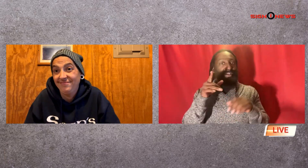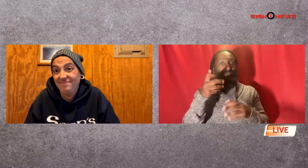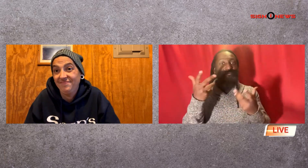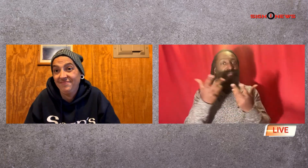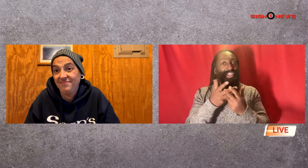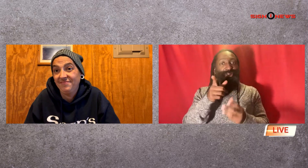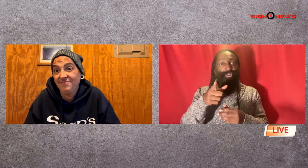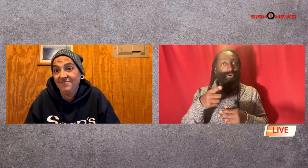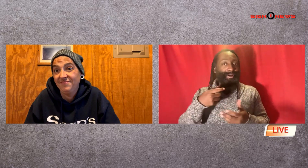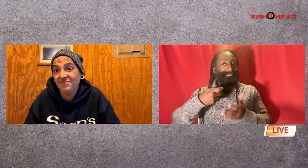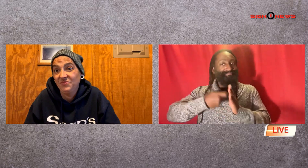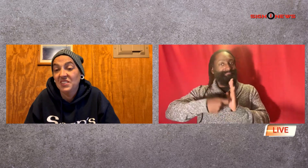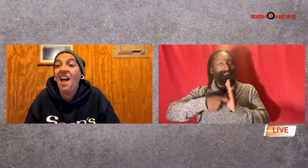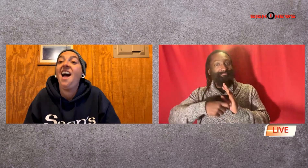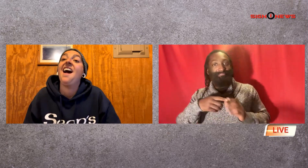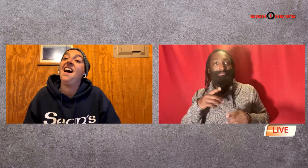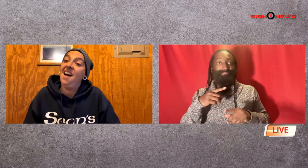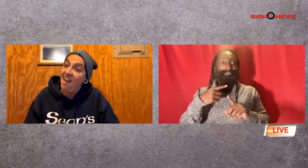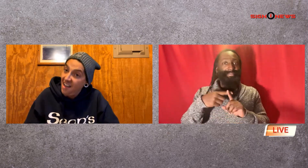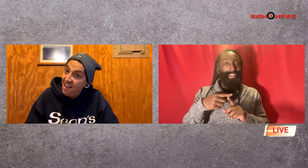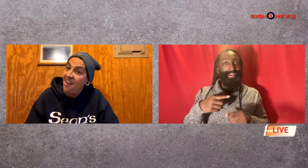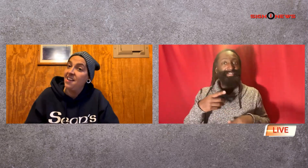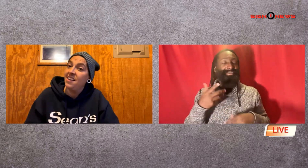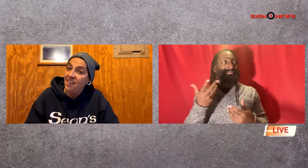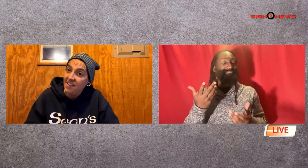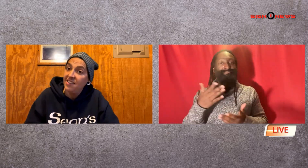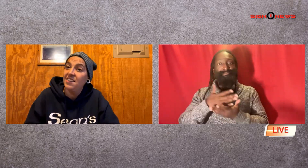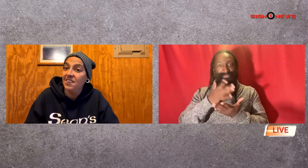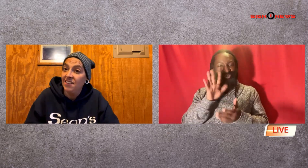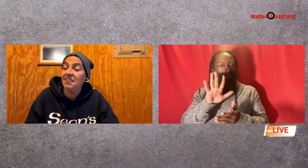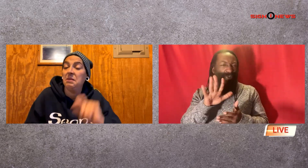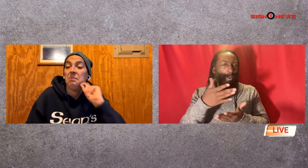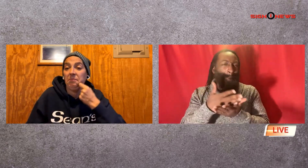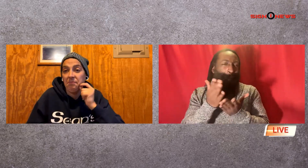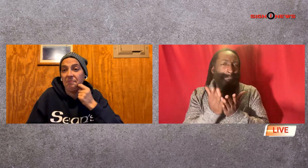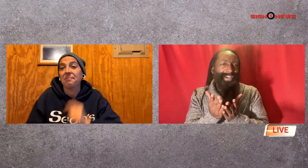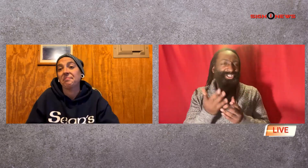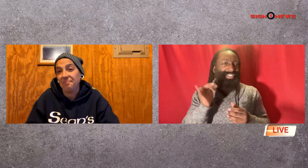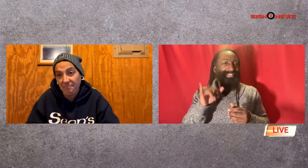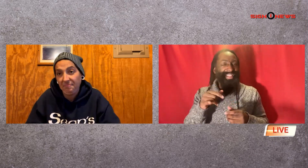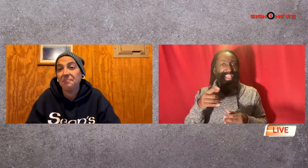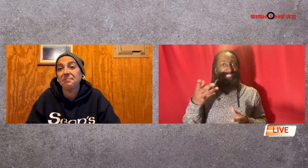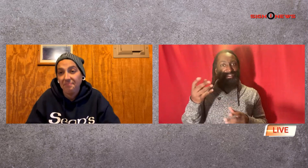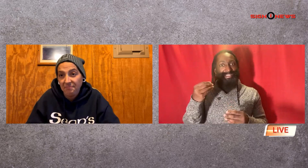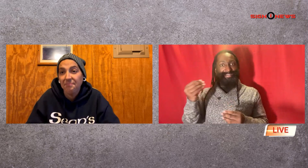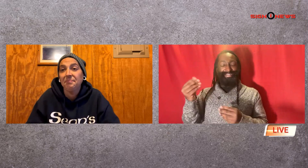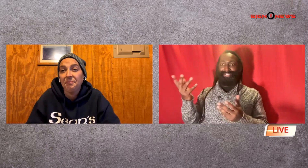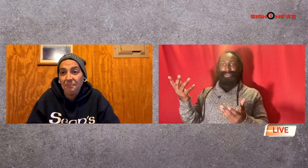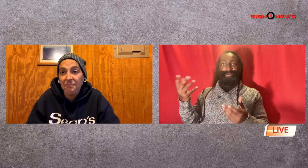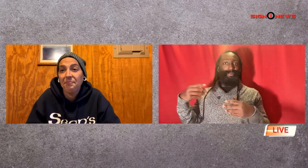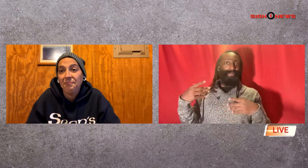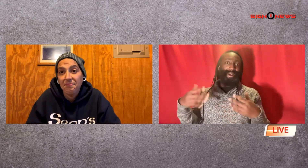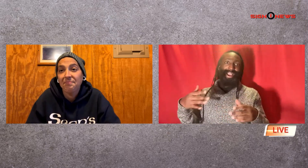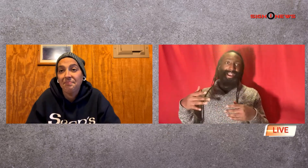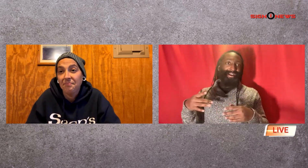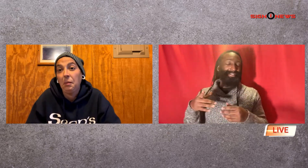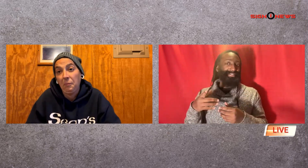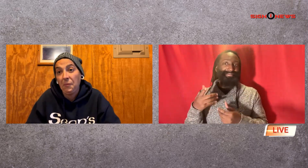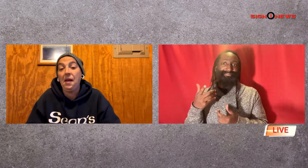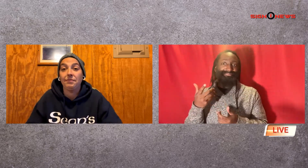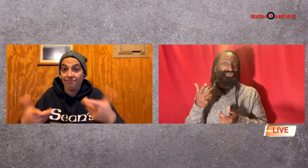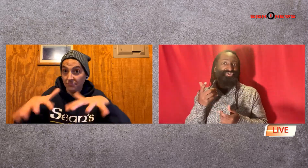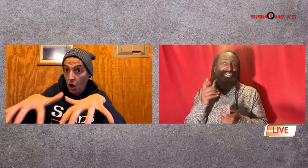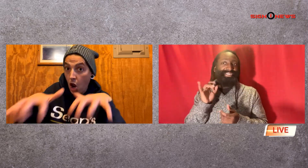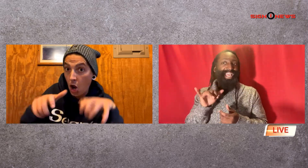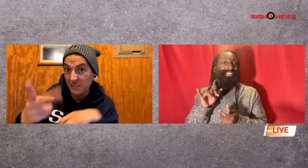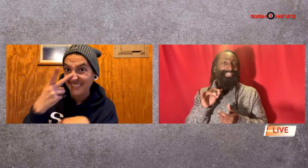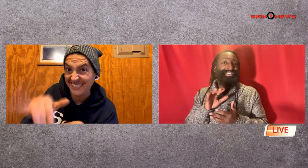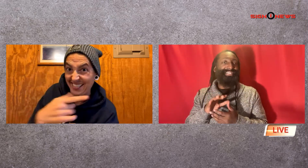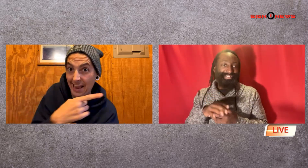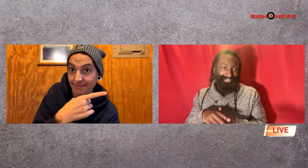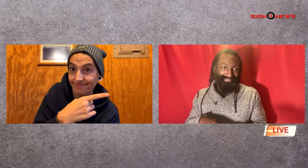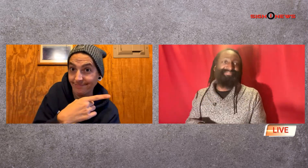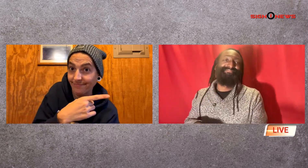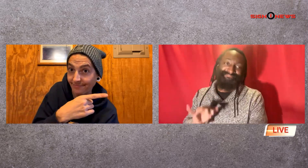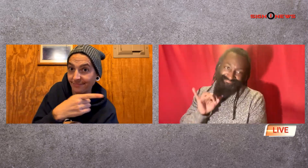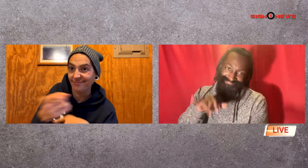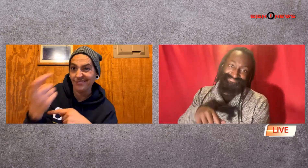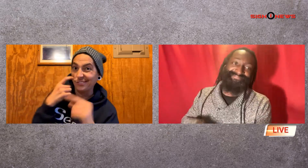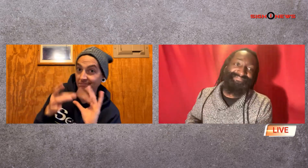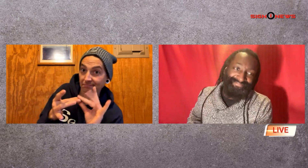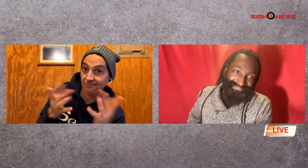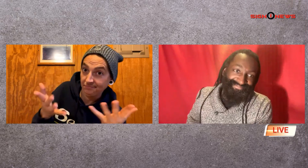so you can find a size that fits you and your budget audience did you see that they have